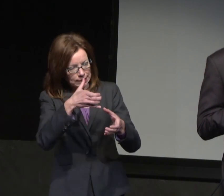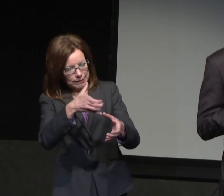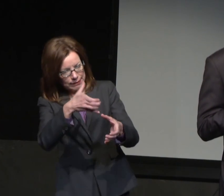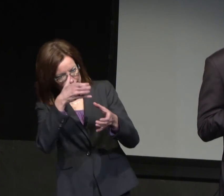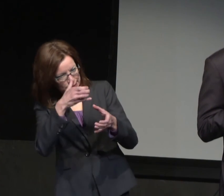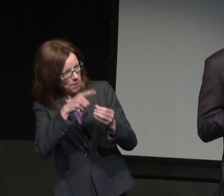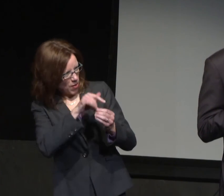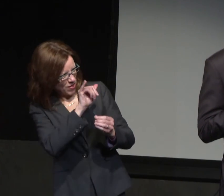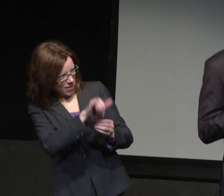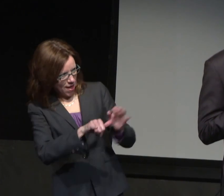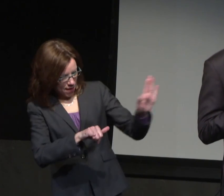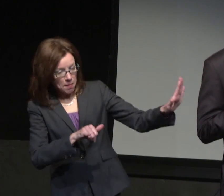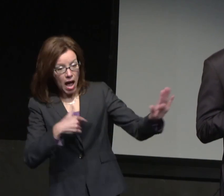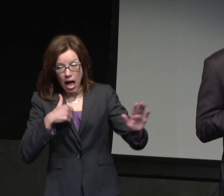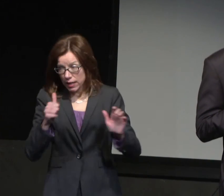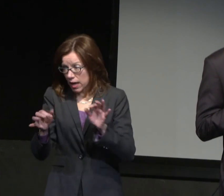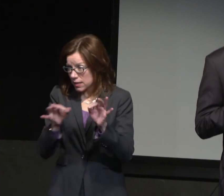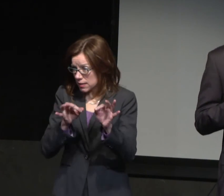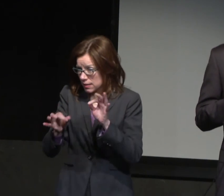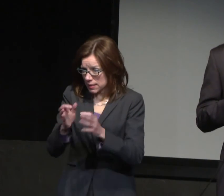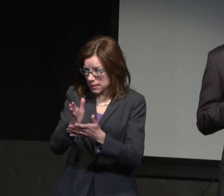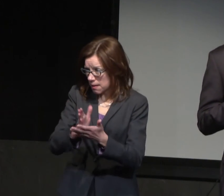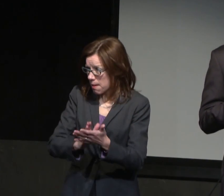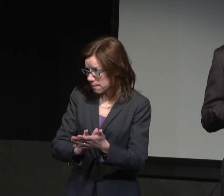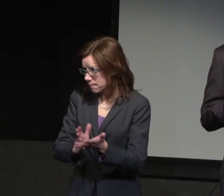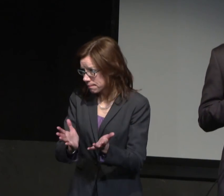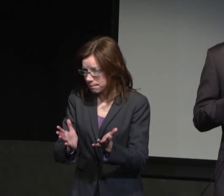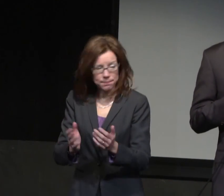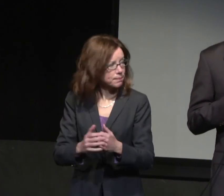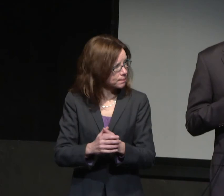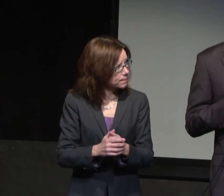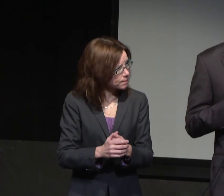so I can only say little bit.